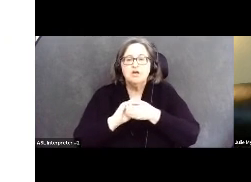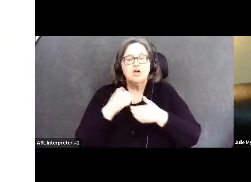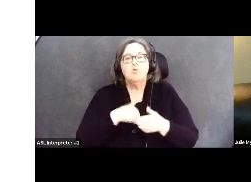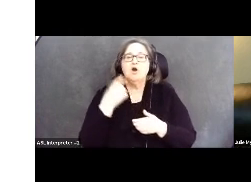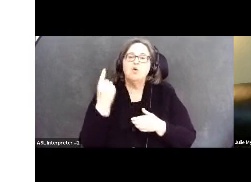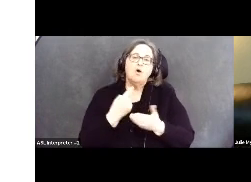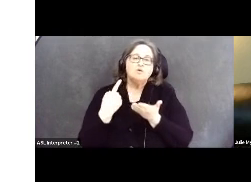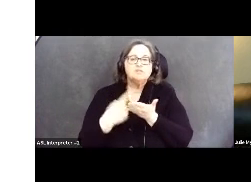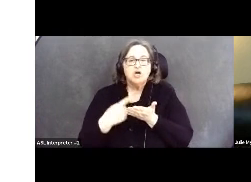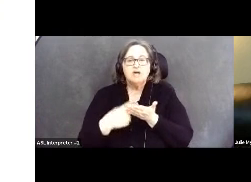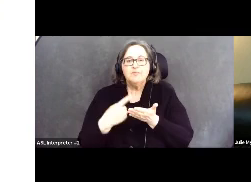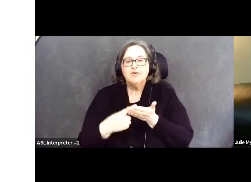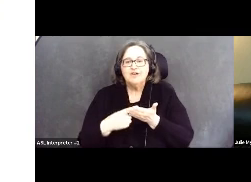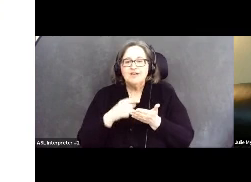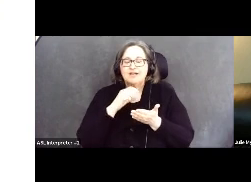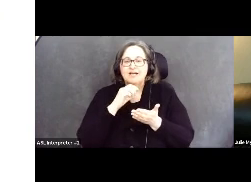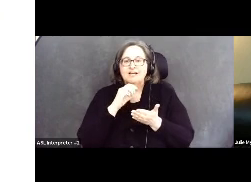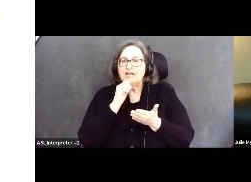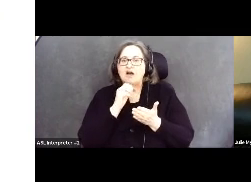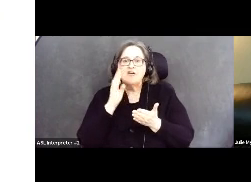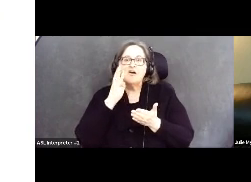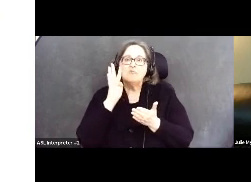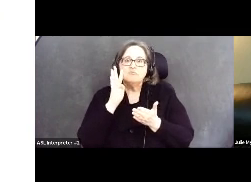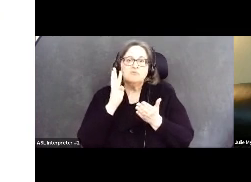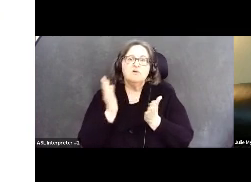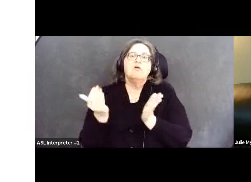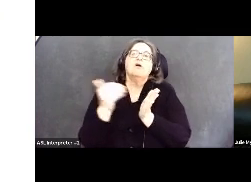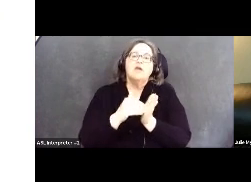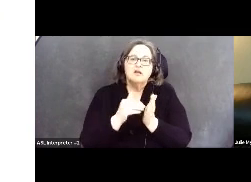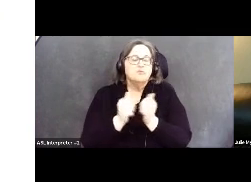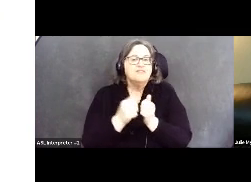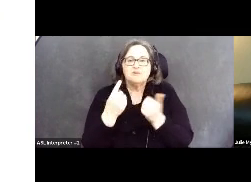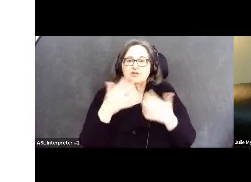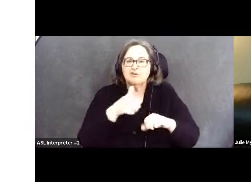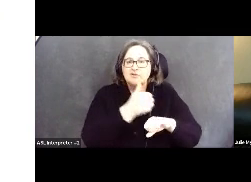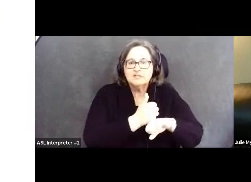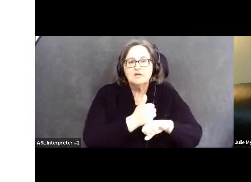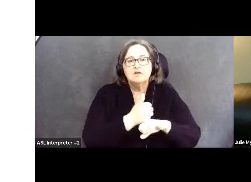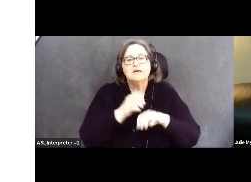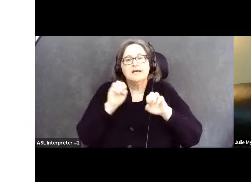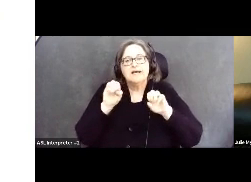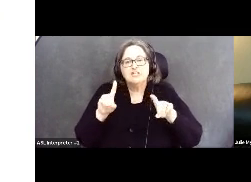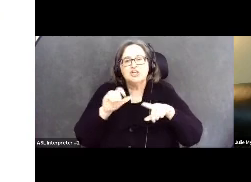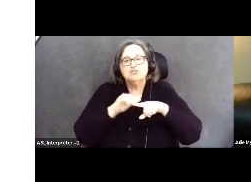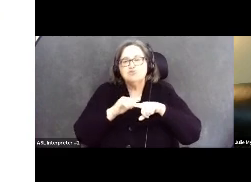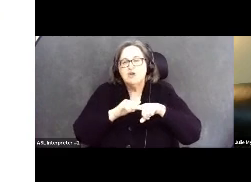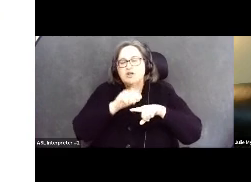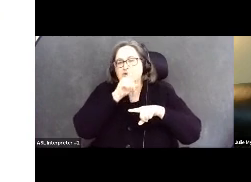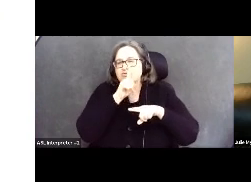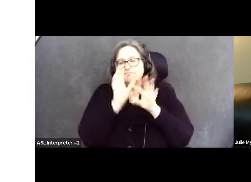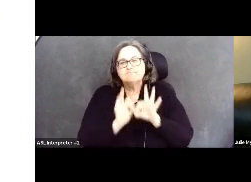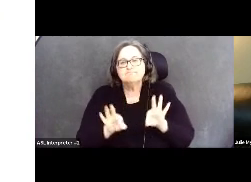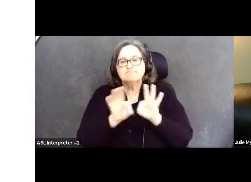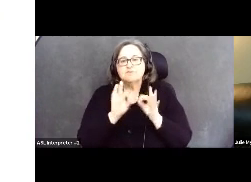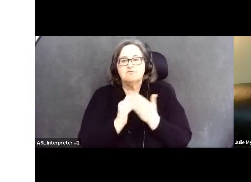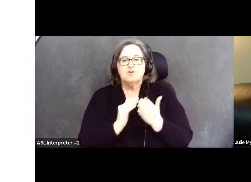about not reinventing the wheel, and education in training is such a major component of all of our